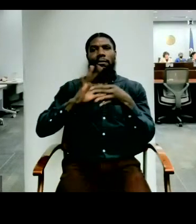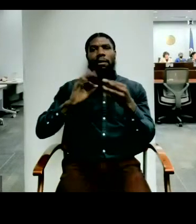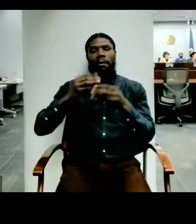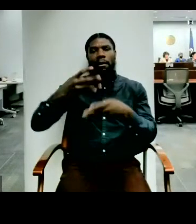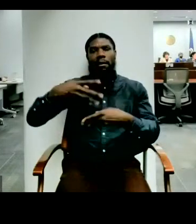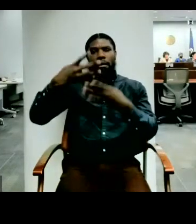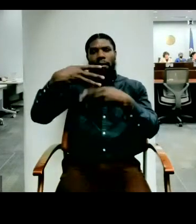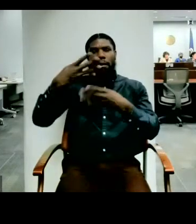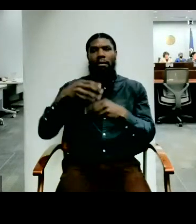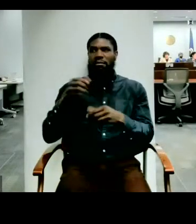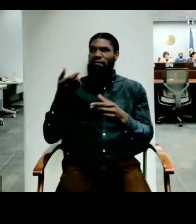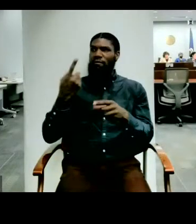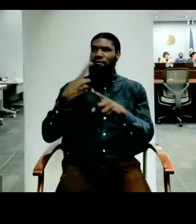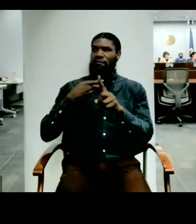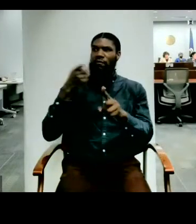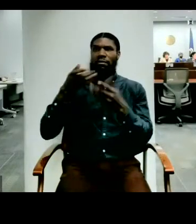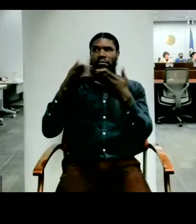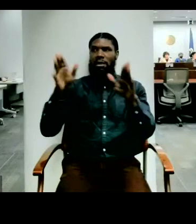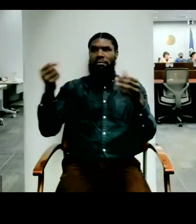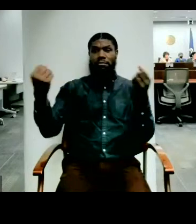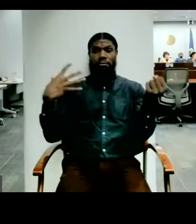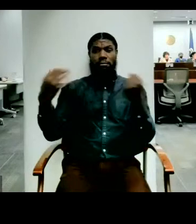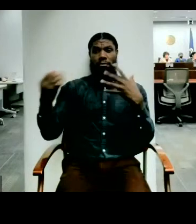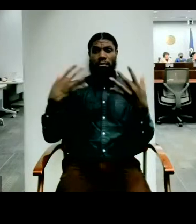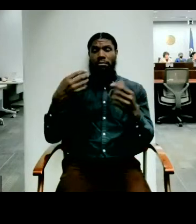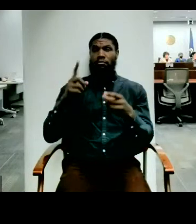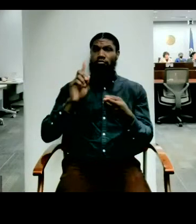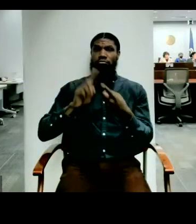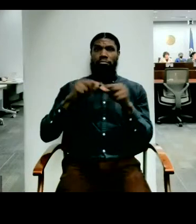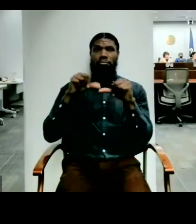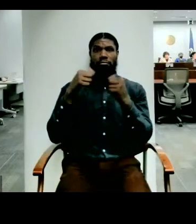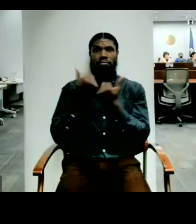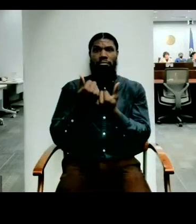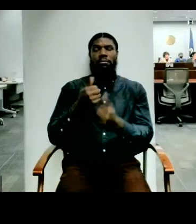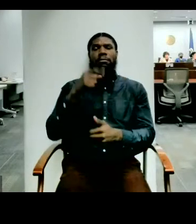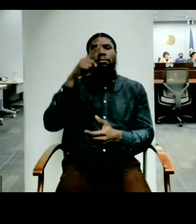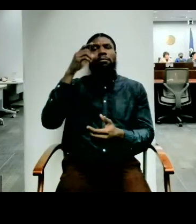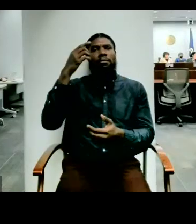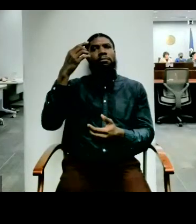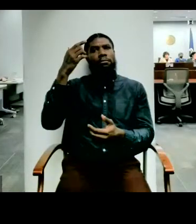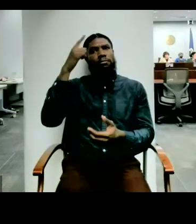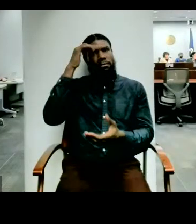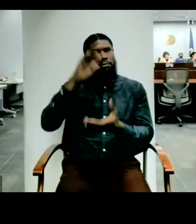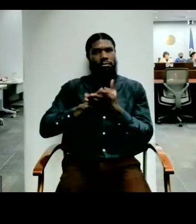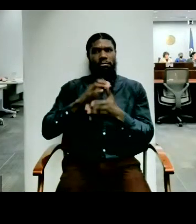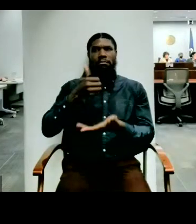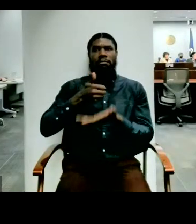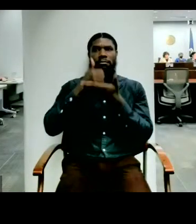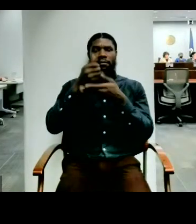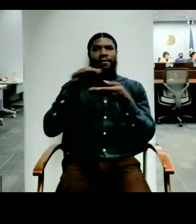the agency and I think that, that helps facilitate um knowledge of the Commission potential actions.